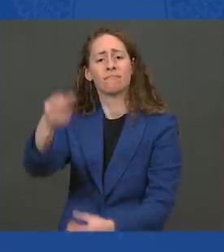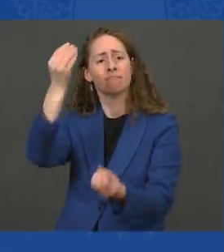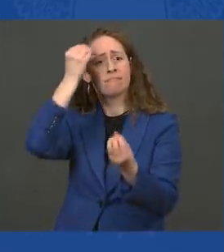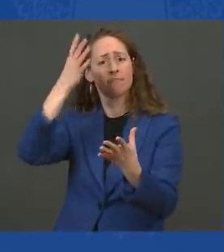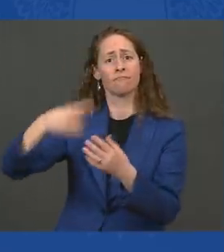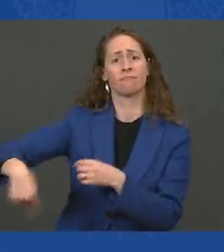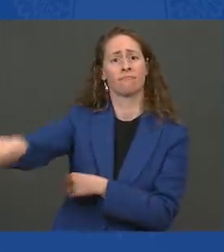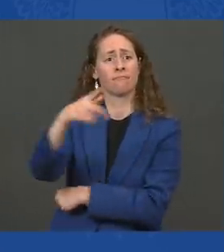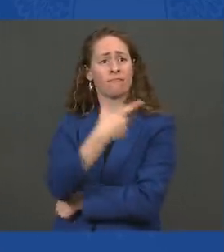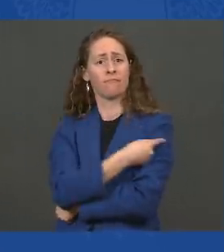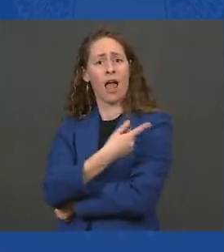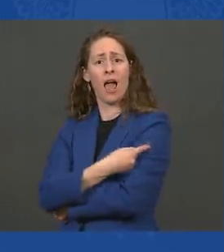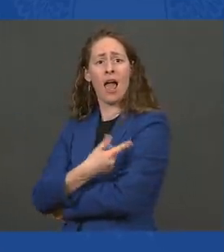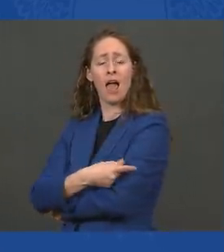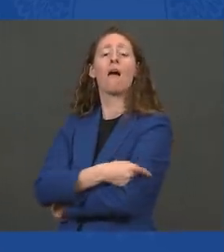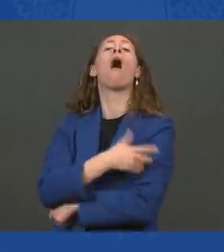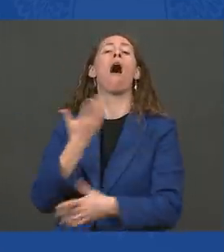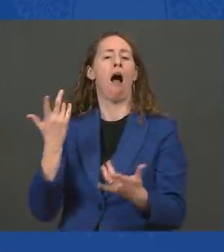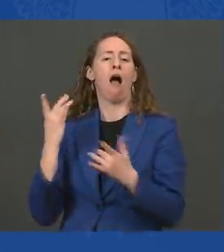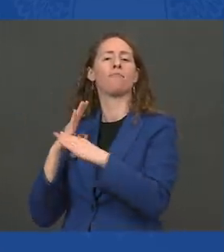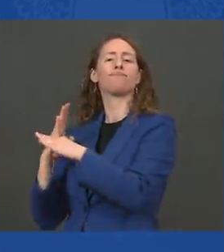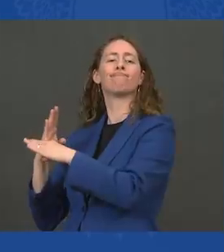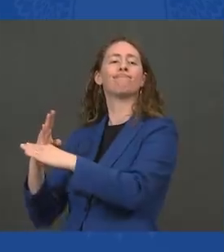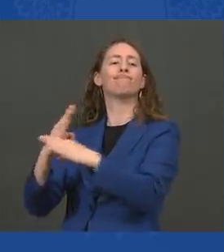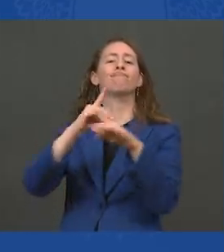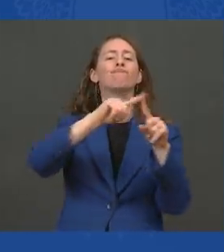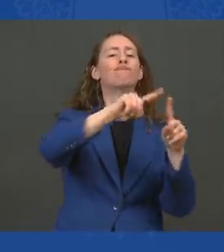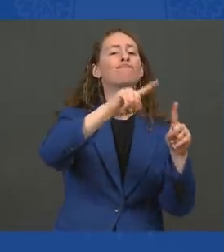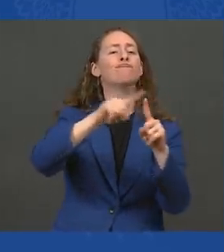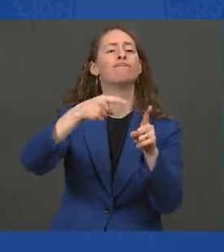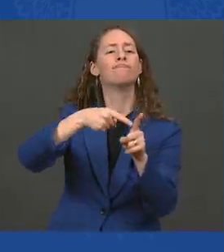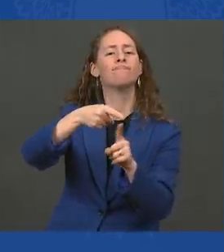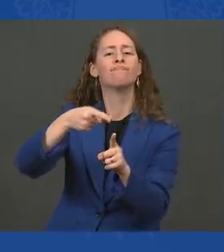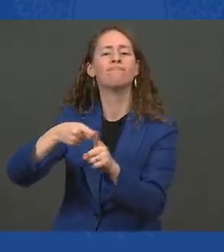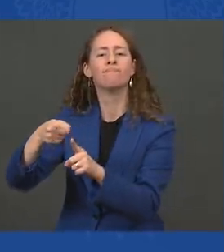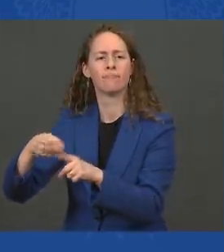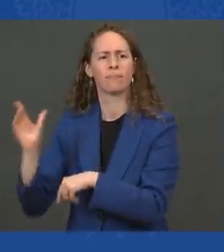of our medical team, and -- believe that the vaccines will continue to provide